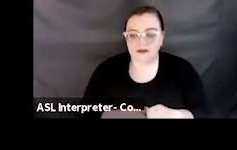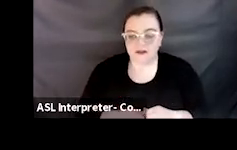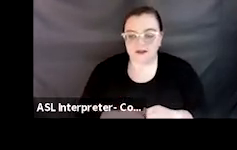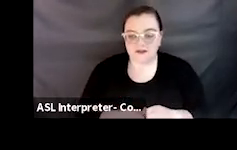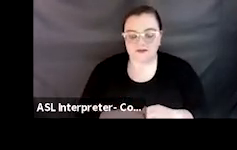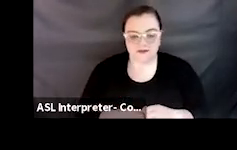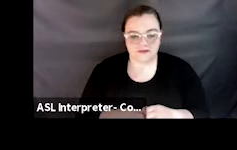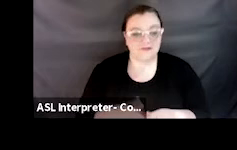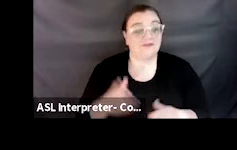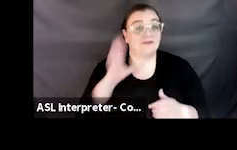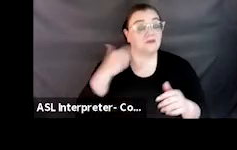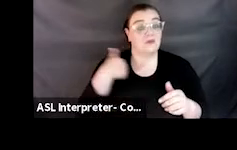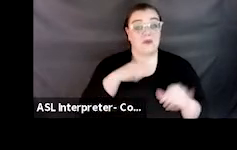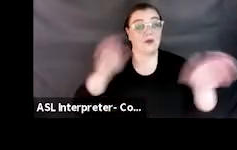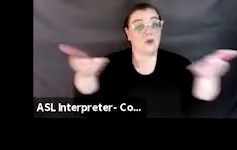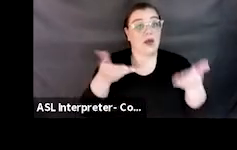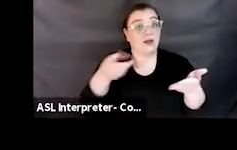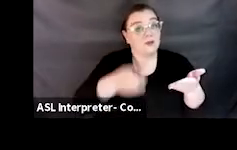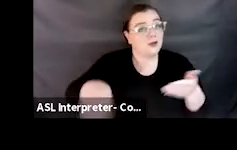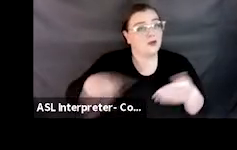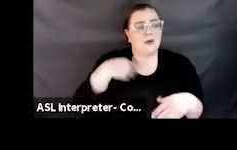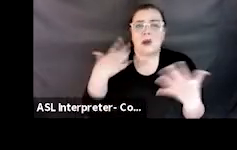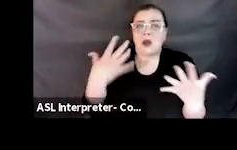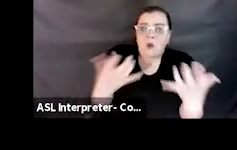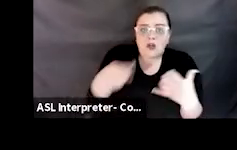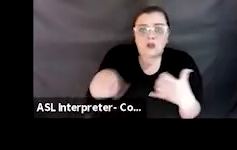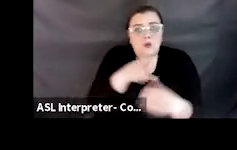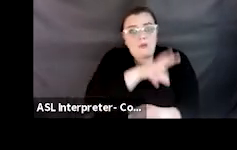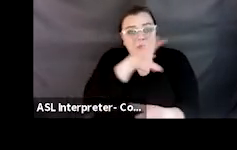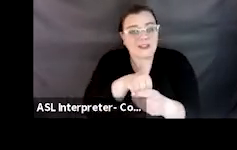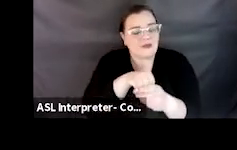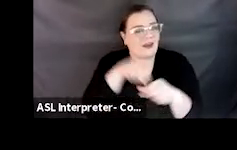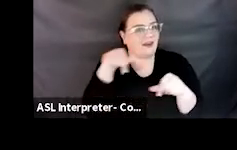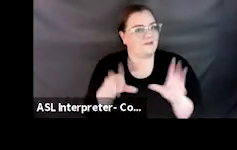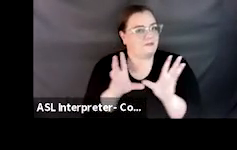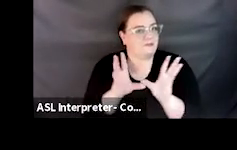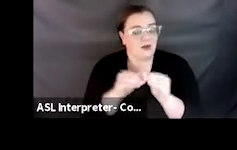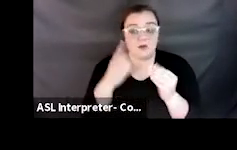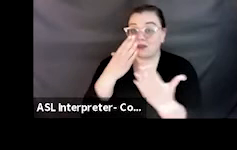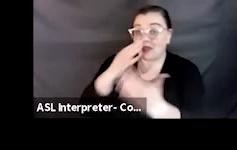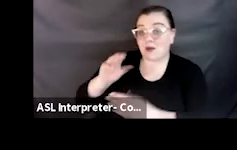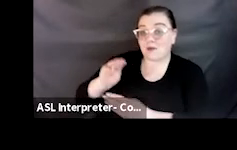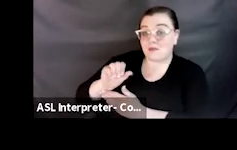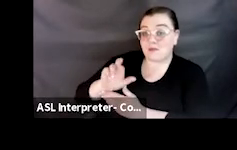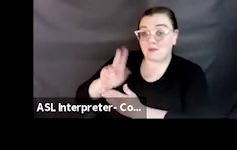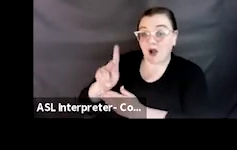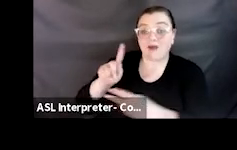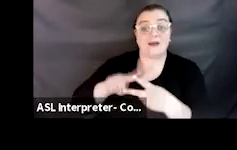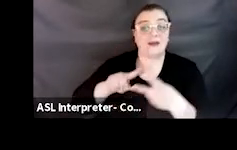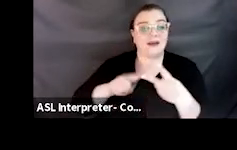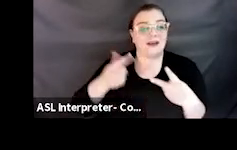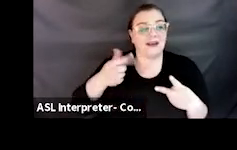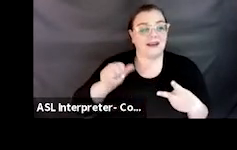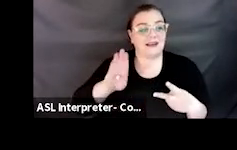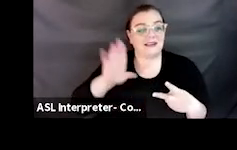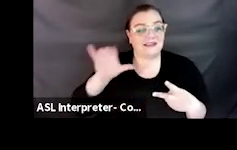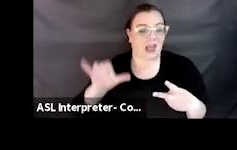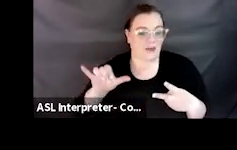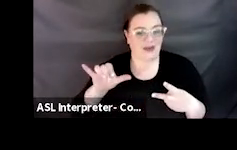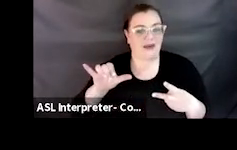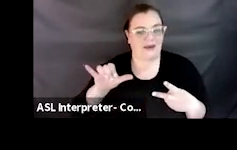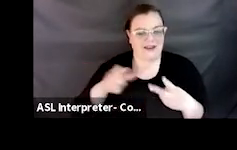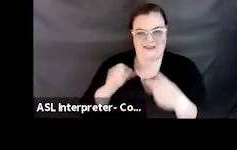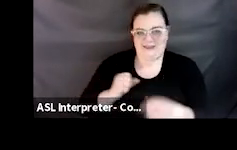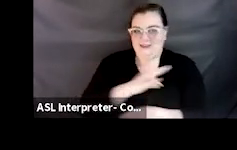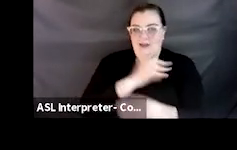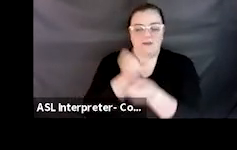Heidi Rosofsky: Oh nevermind and what I was going to say is that you know, we welcome you and we definitely want you to participate, and we want to thank not only mark but gabby.